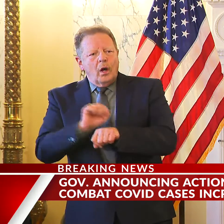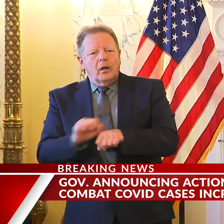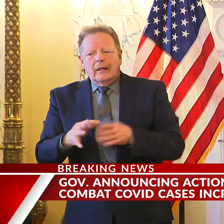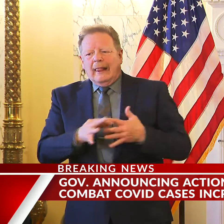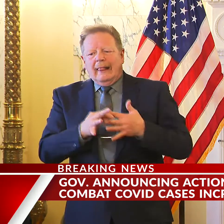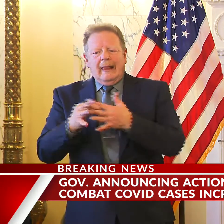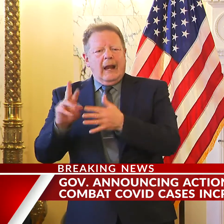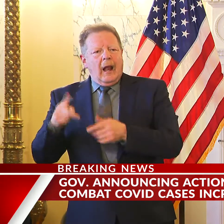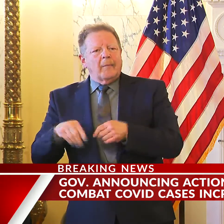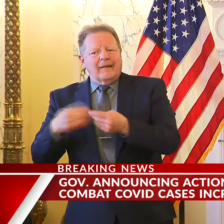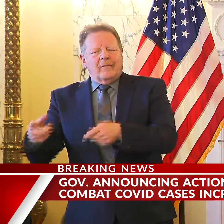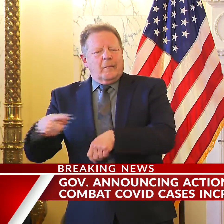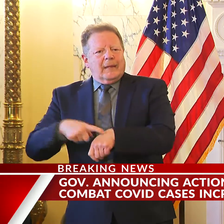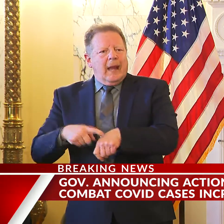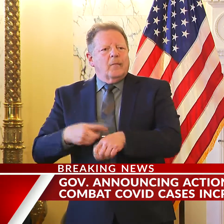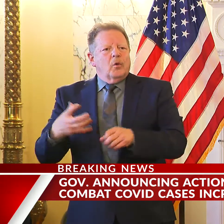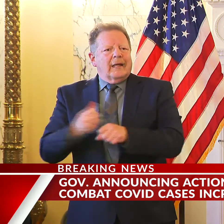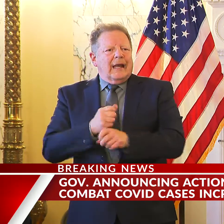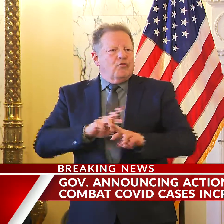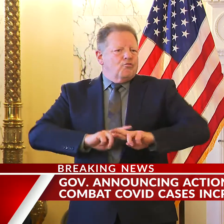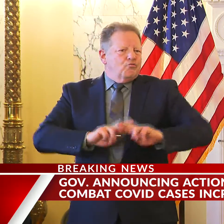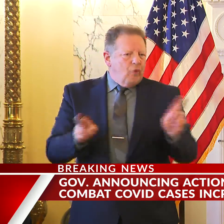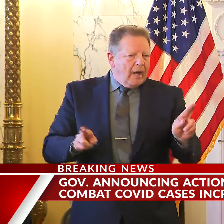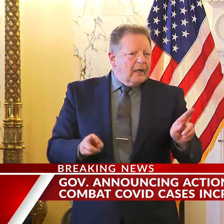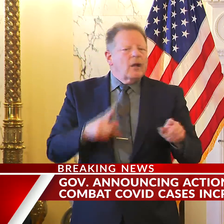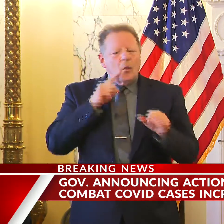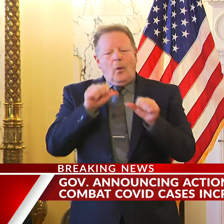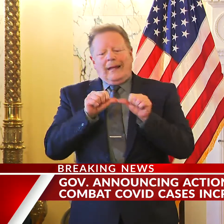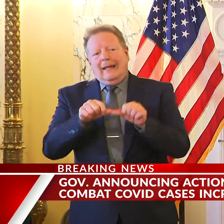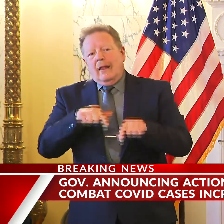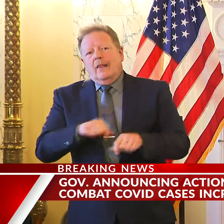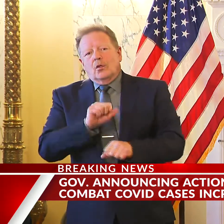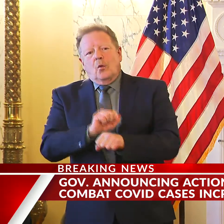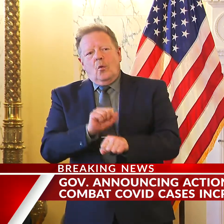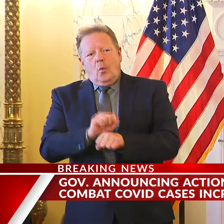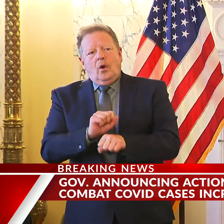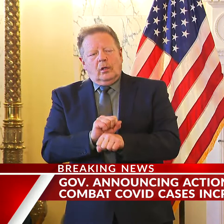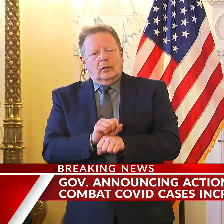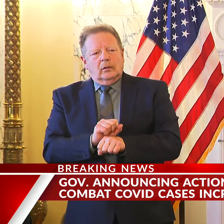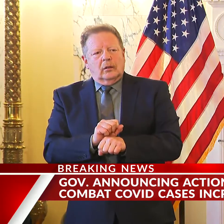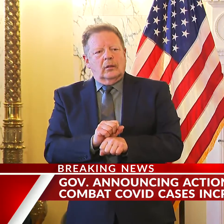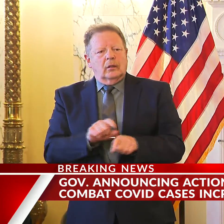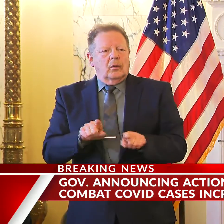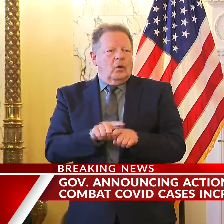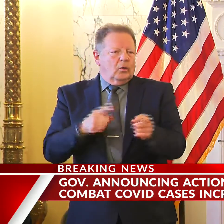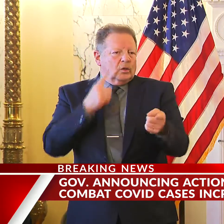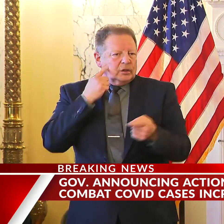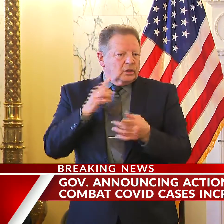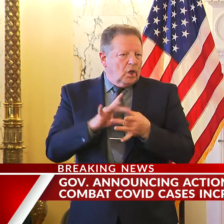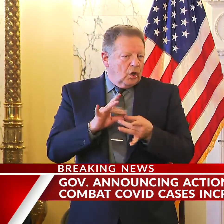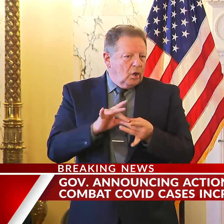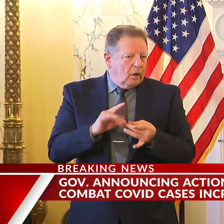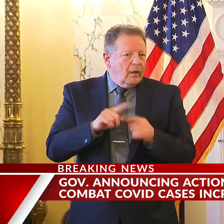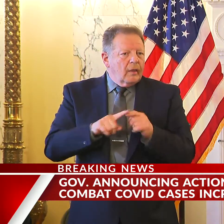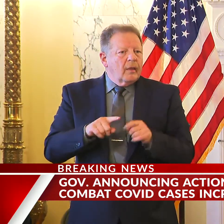ARE HERE TODAY THAT WE WERE ABLE TO HAVE TIME TO SPEAK TO THEM AND TO DO THE WORK THAT'S BEEN DONE LEADING UP TO THIS THIS TODAY AND THEN WILL